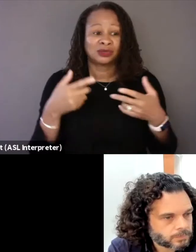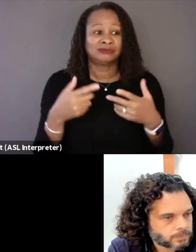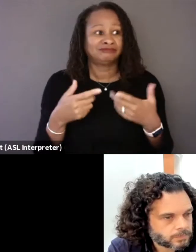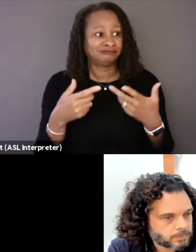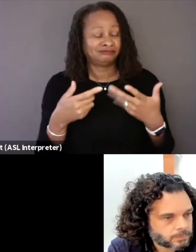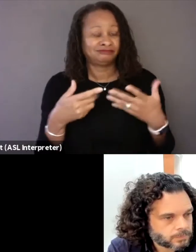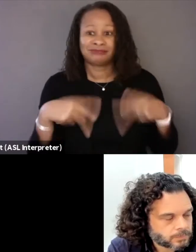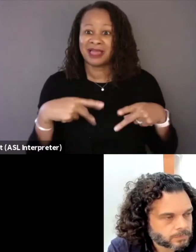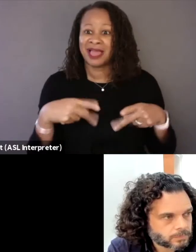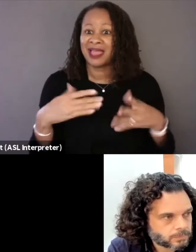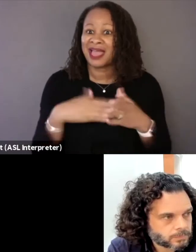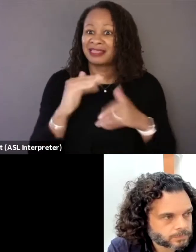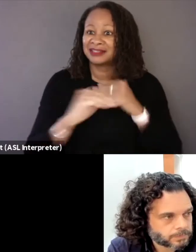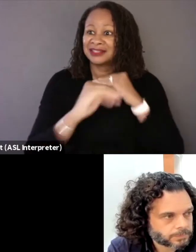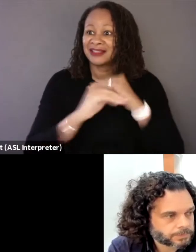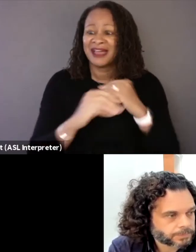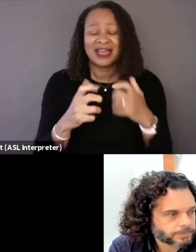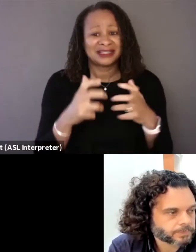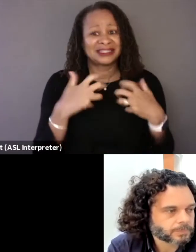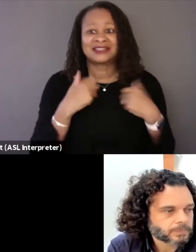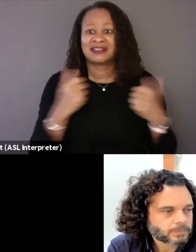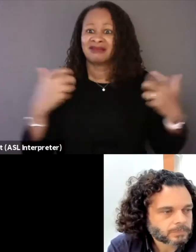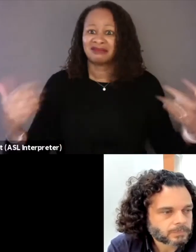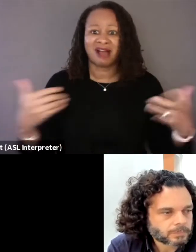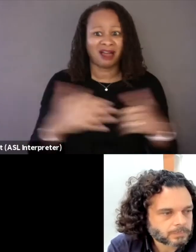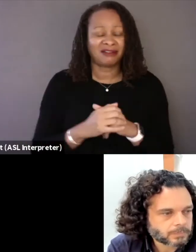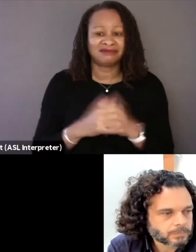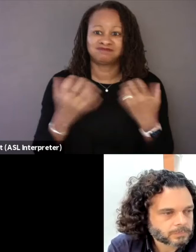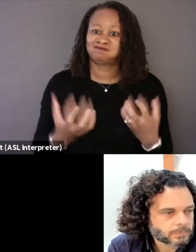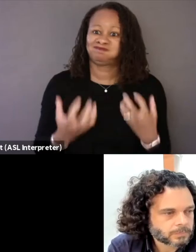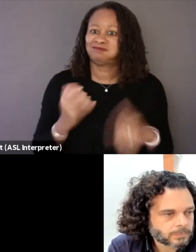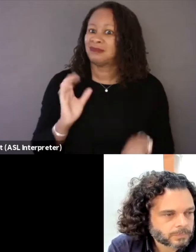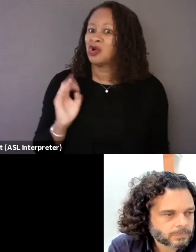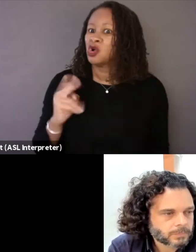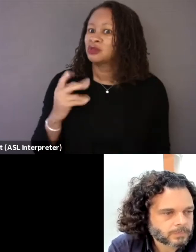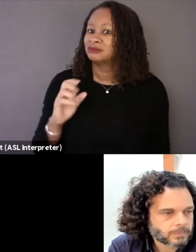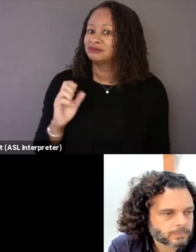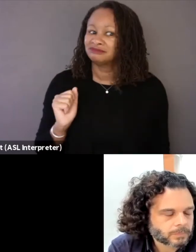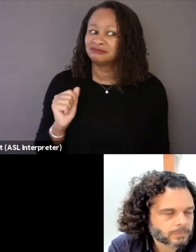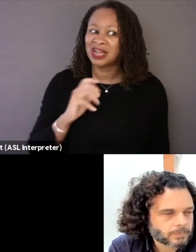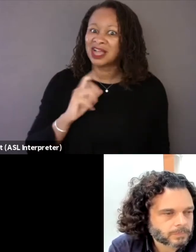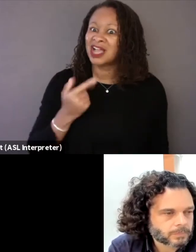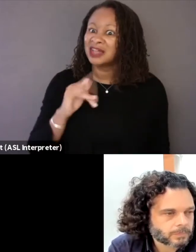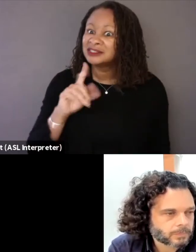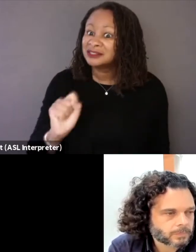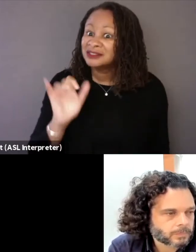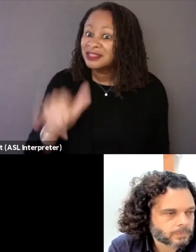that takes a lot of chutzpah bravery. So that immediately is like, Hey what, what's that all about?